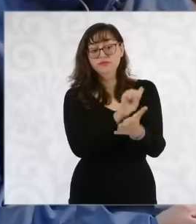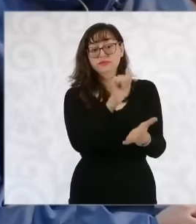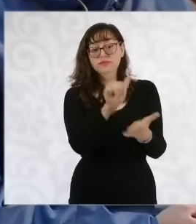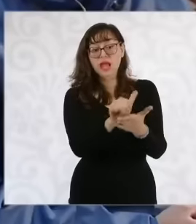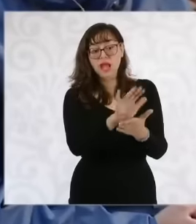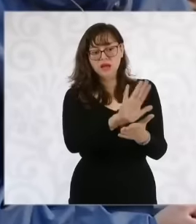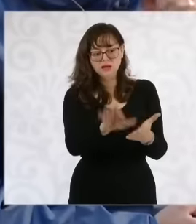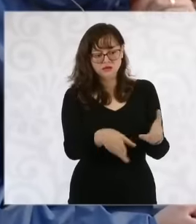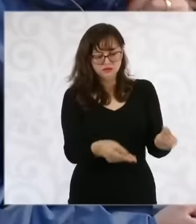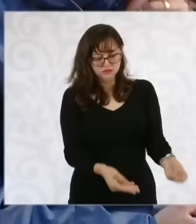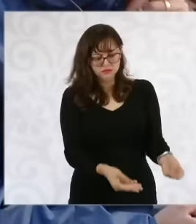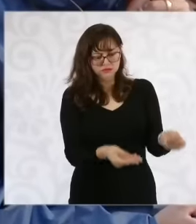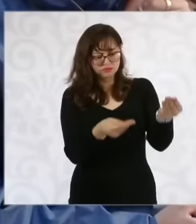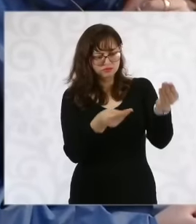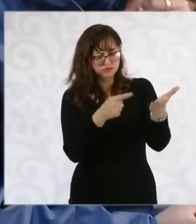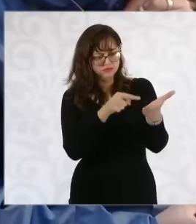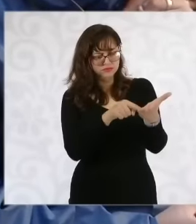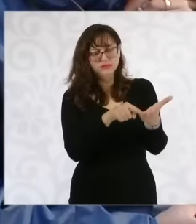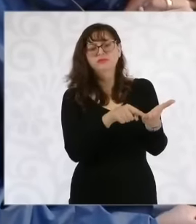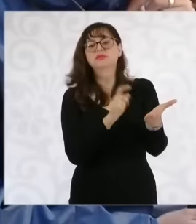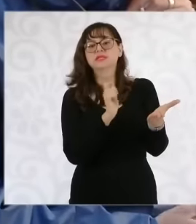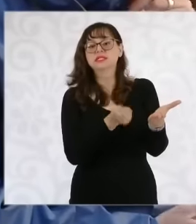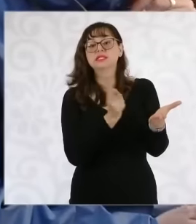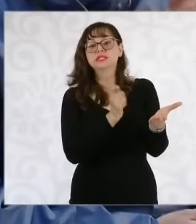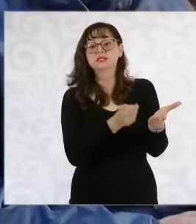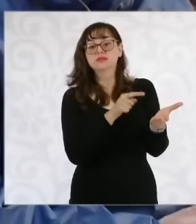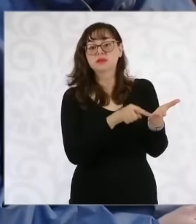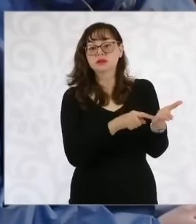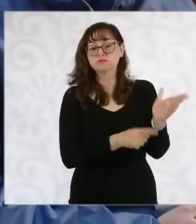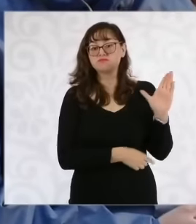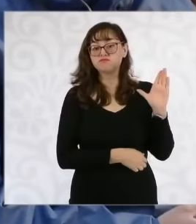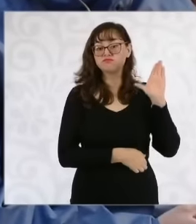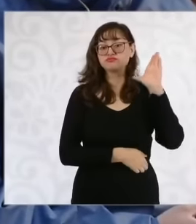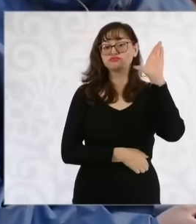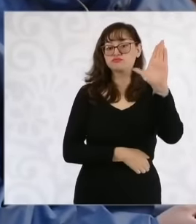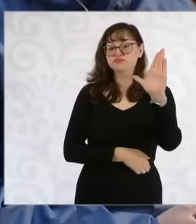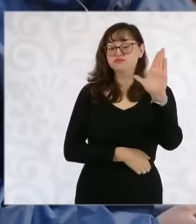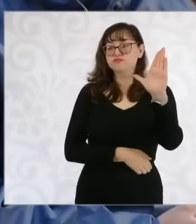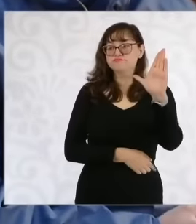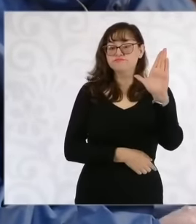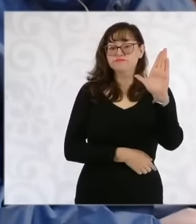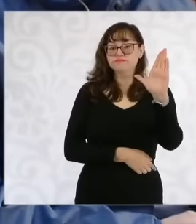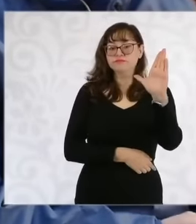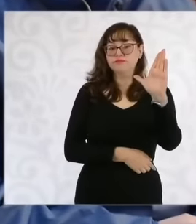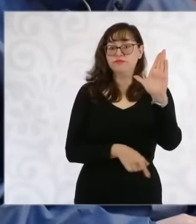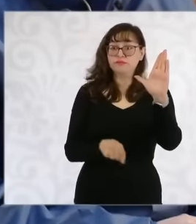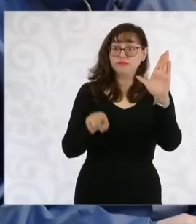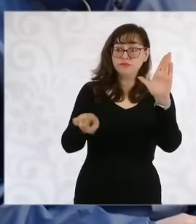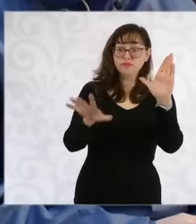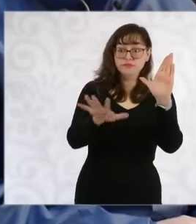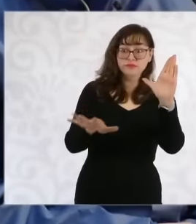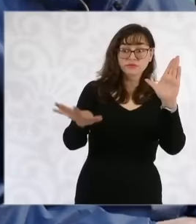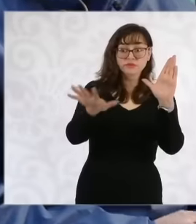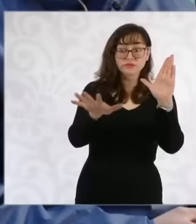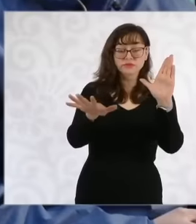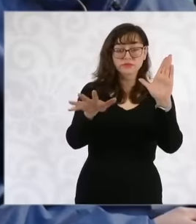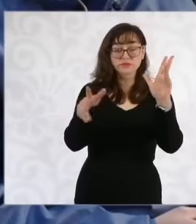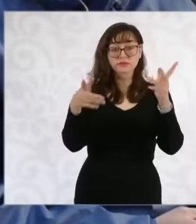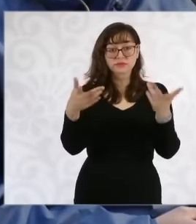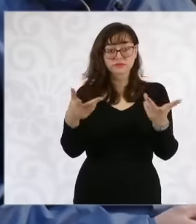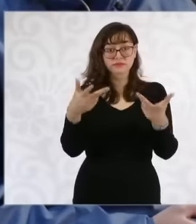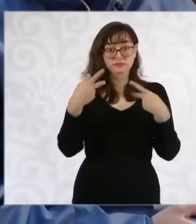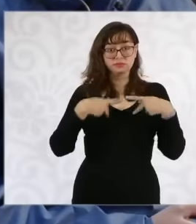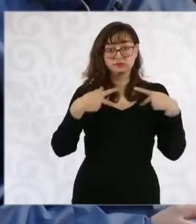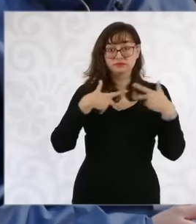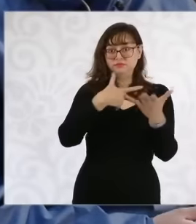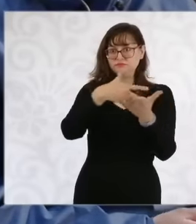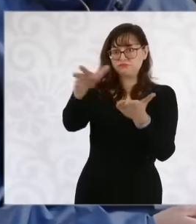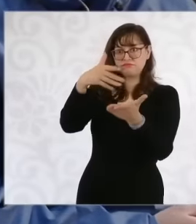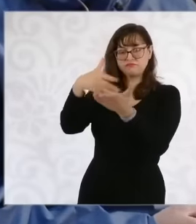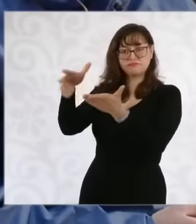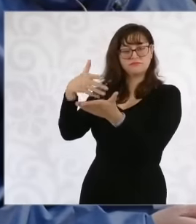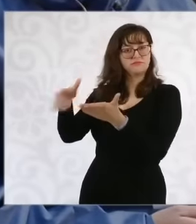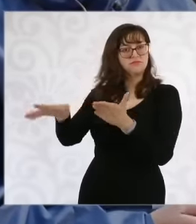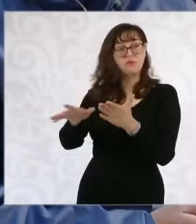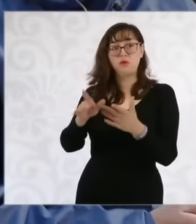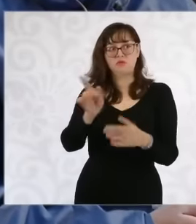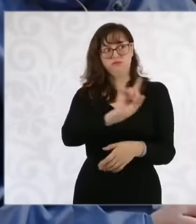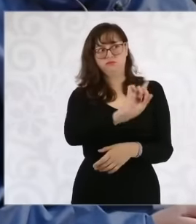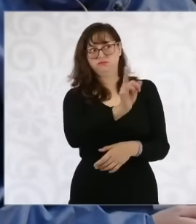with that The death certificate stopped, the eviction of the inhabitants of Misaloya moved forward,